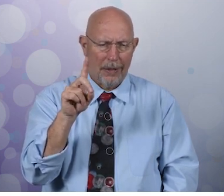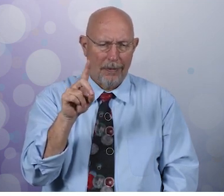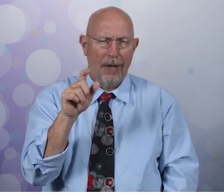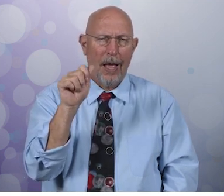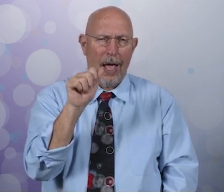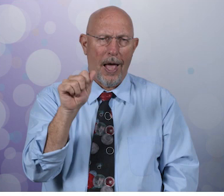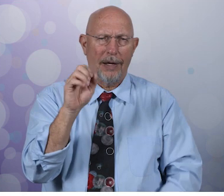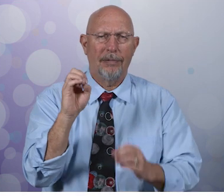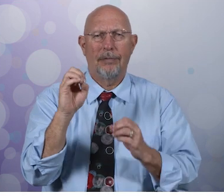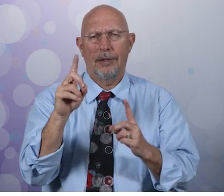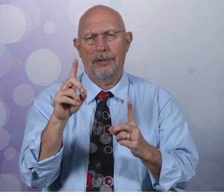@education.ohio.gov.